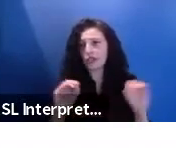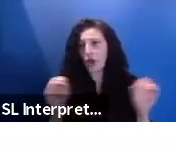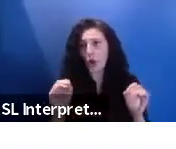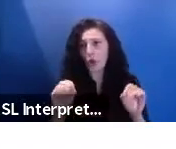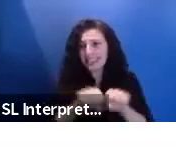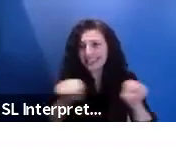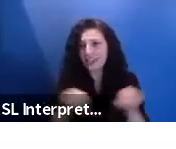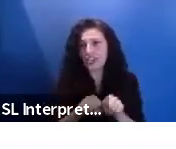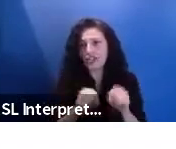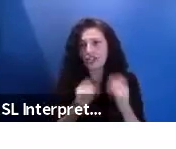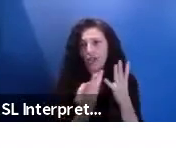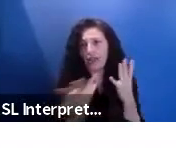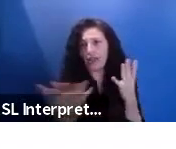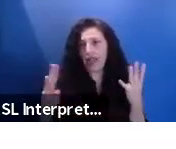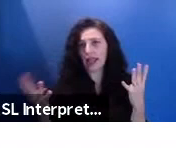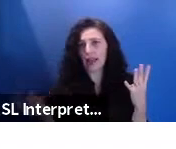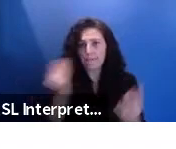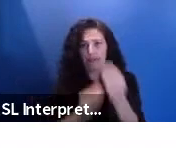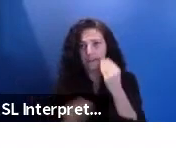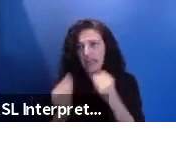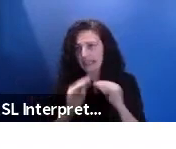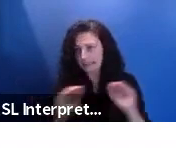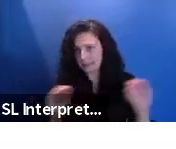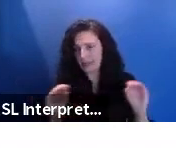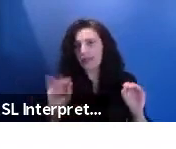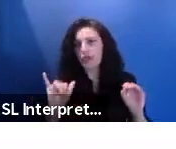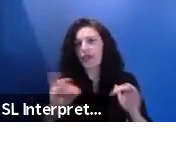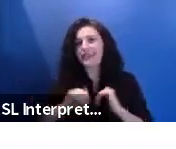So that's how those will be provided. Those meals may or may not be hot meals depending upon